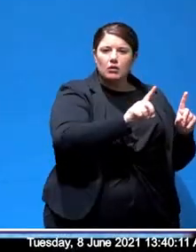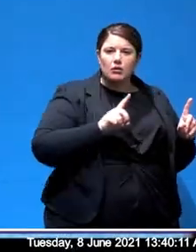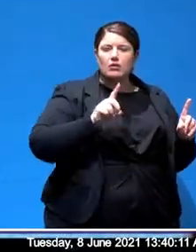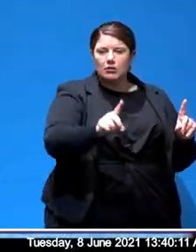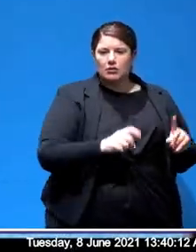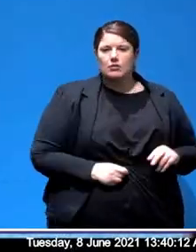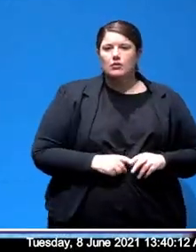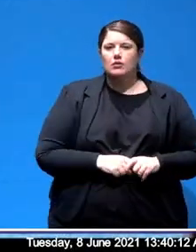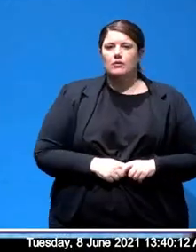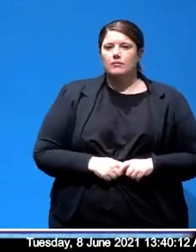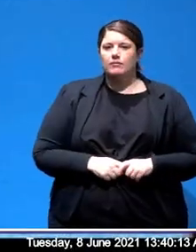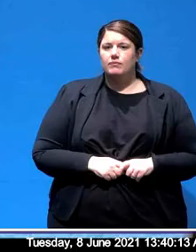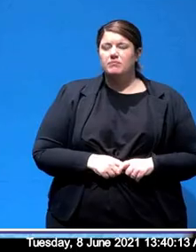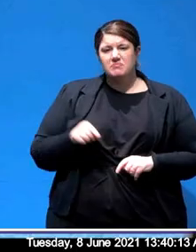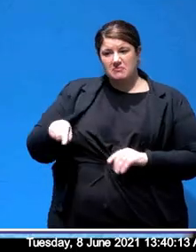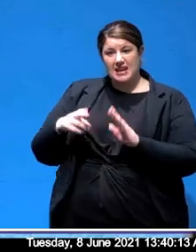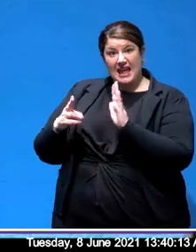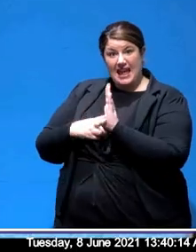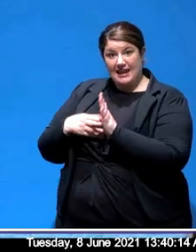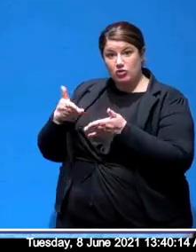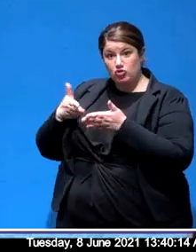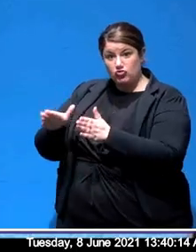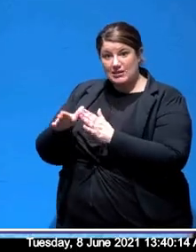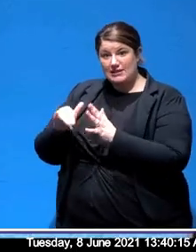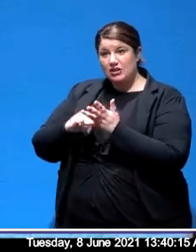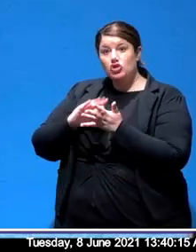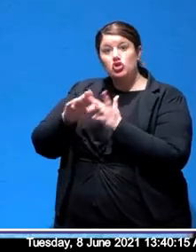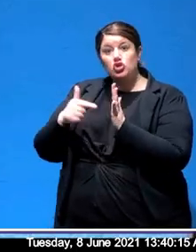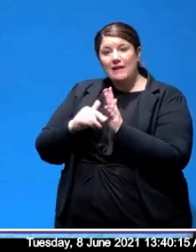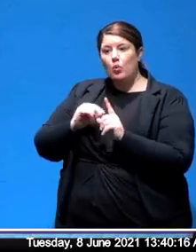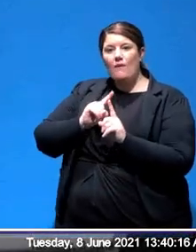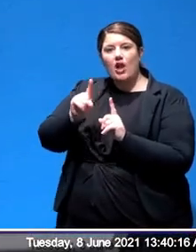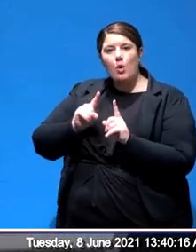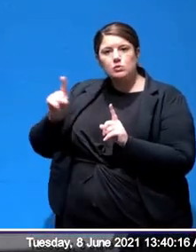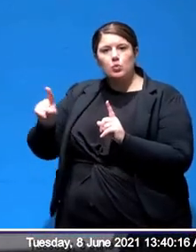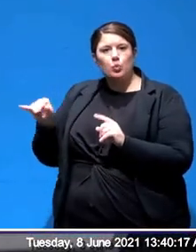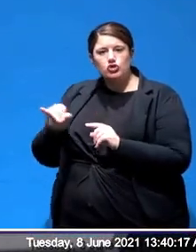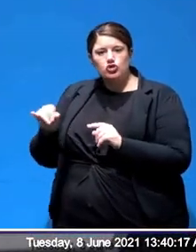What about N Street? Did that have a shift supervisor or a float shift supervisor? A float supervisor.